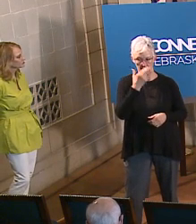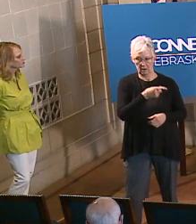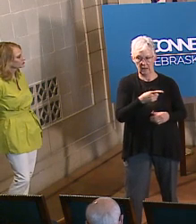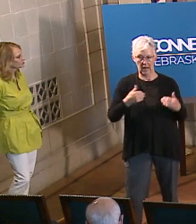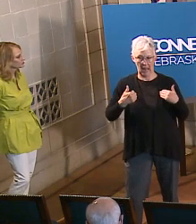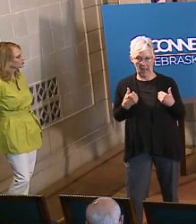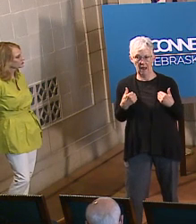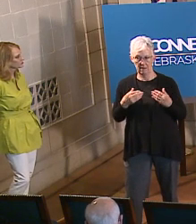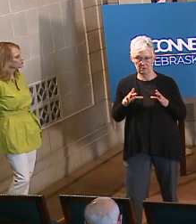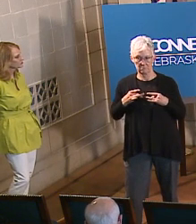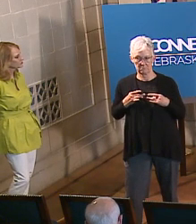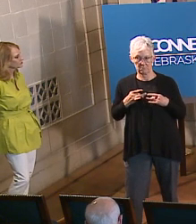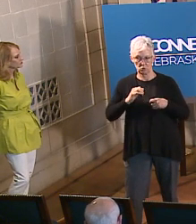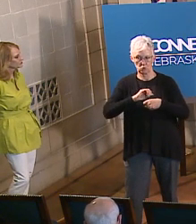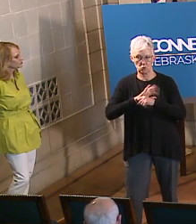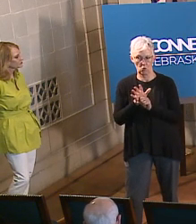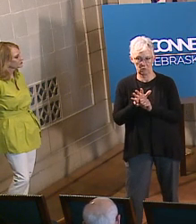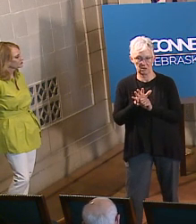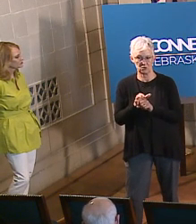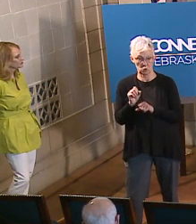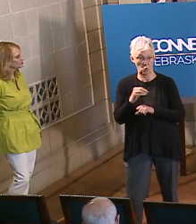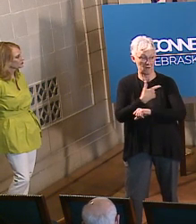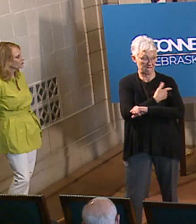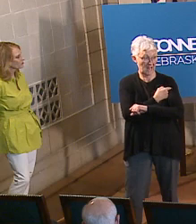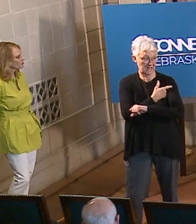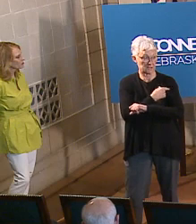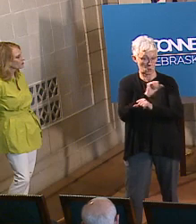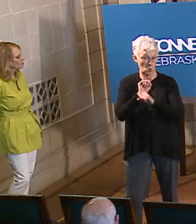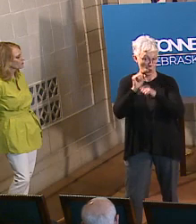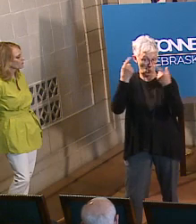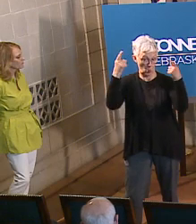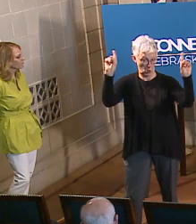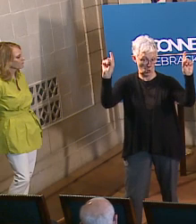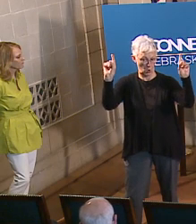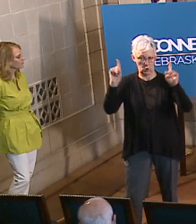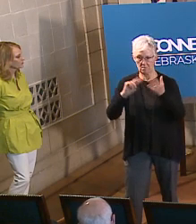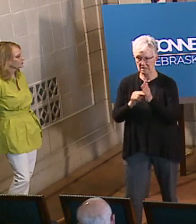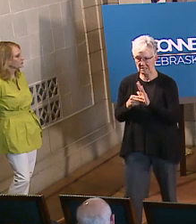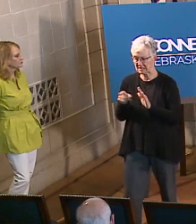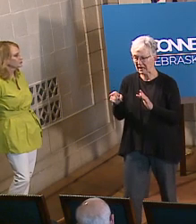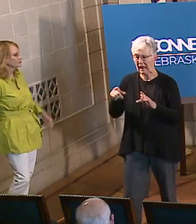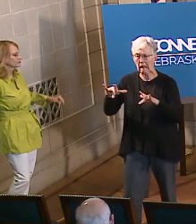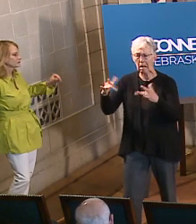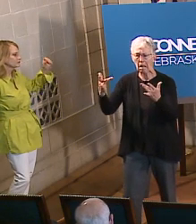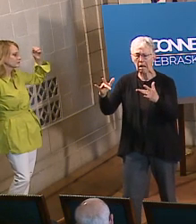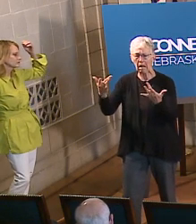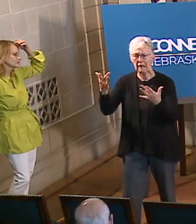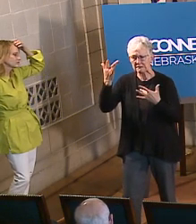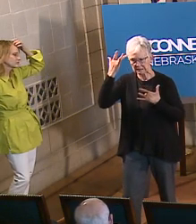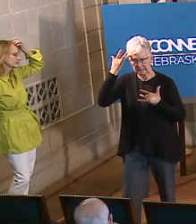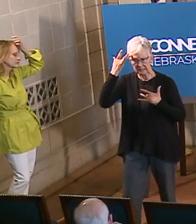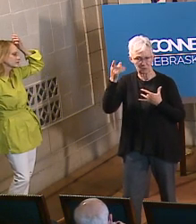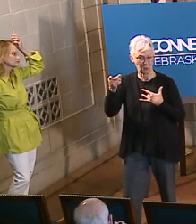MAKE SURE THAT THE VAST MAJORITY OF THOSE RESIDENTS DIDN'T EVEN